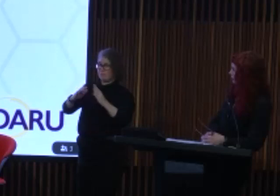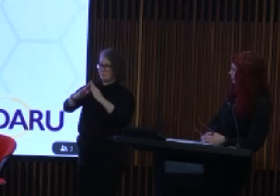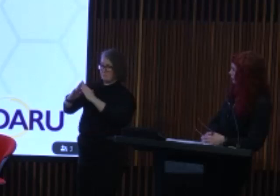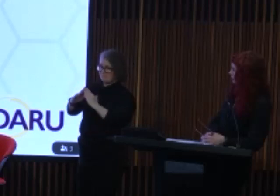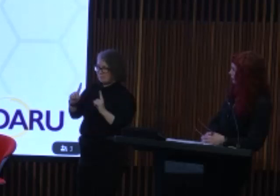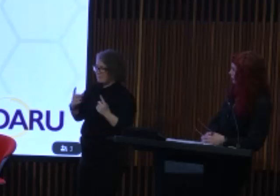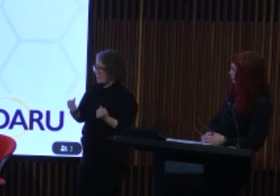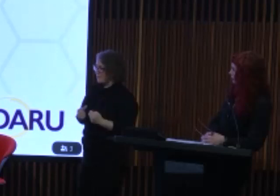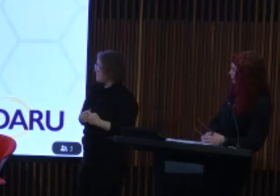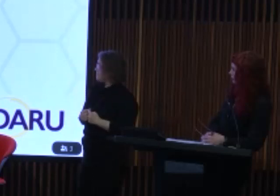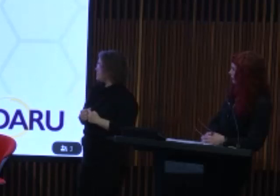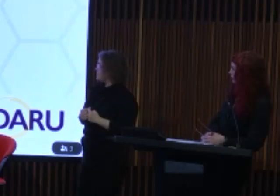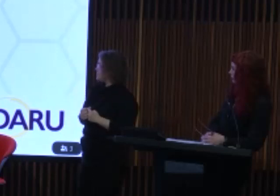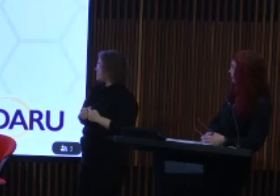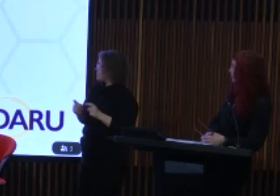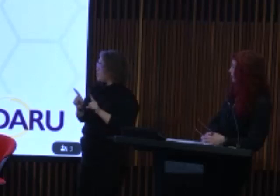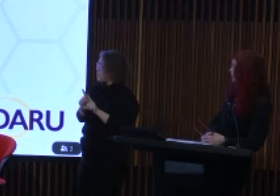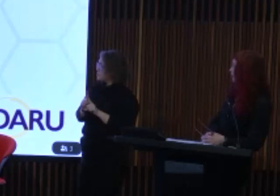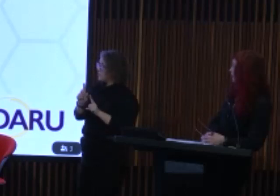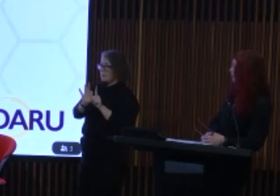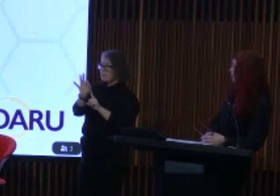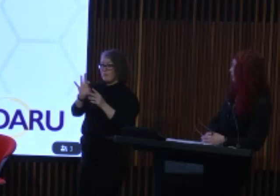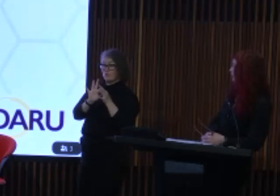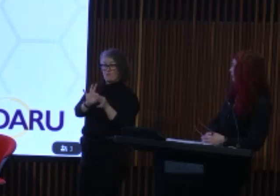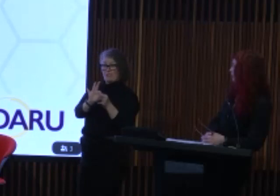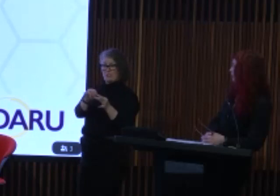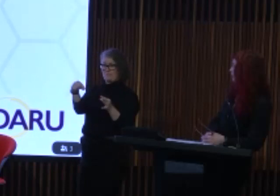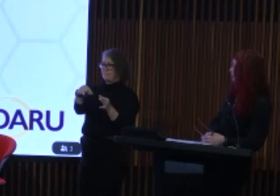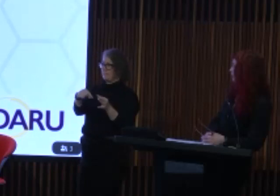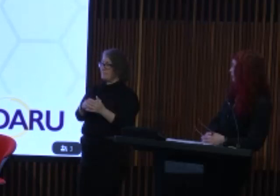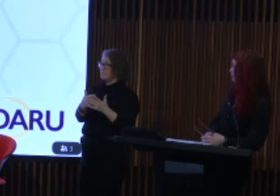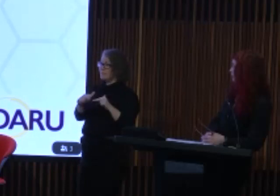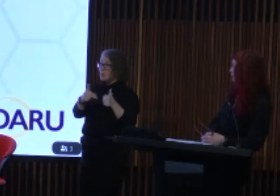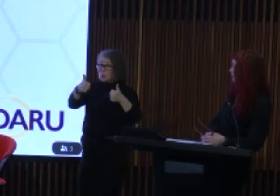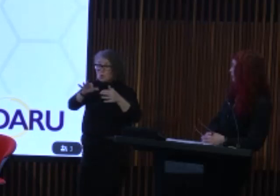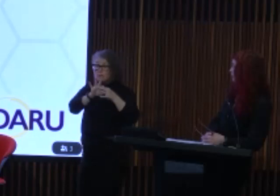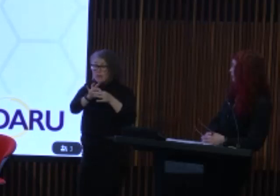of relationships. If we have a good relationship, there's hope that things can change and at